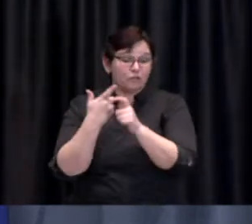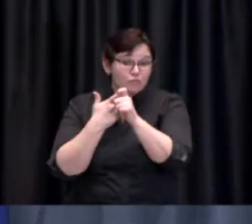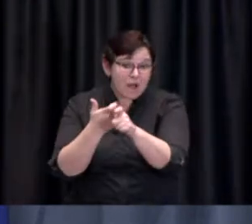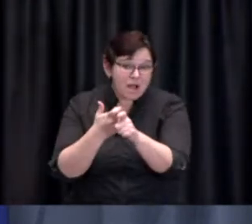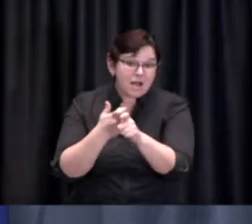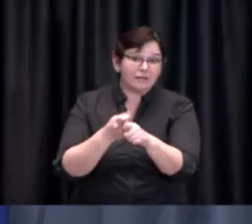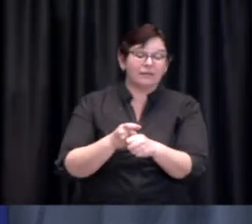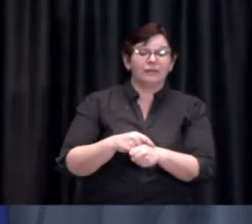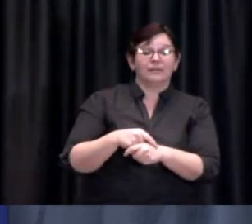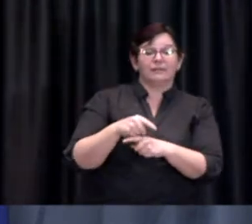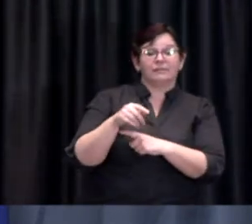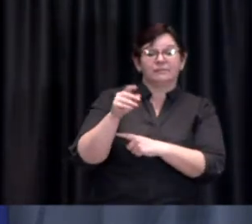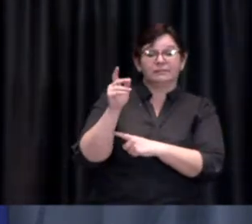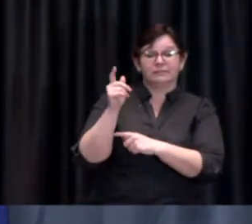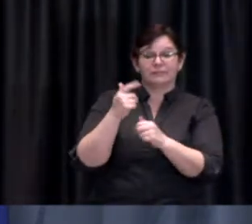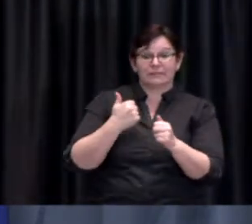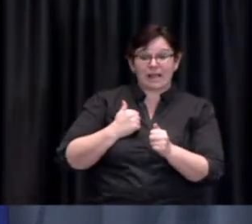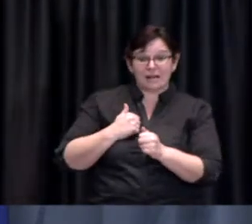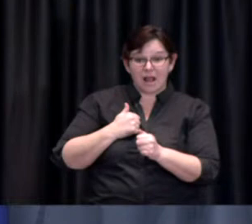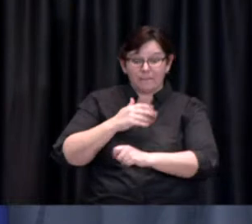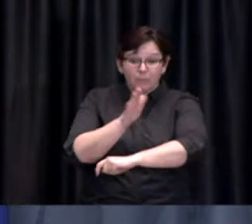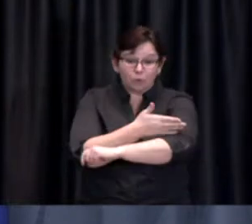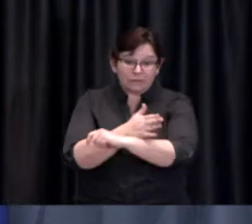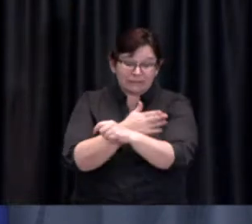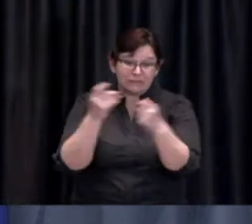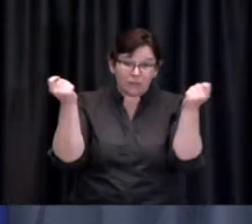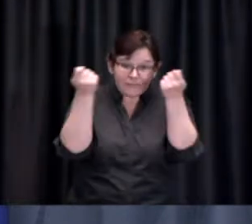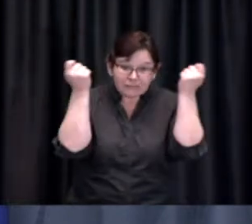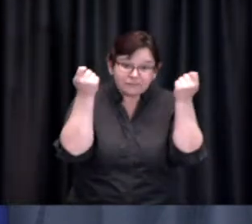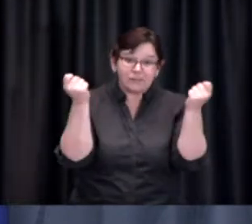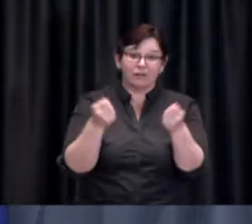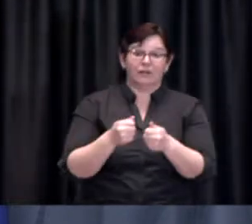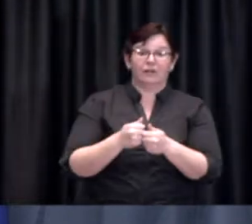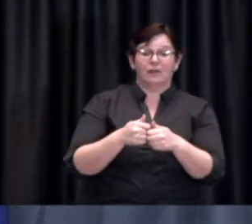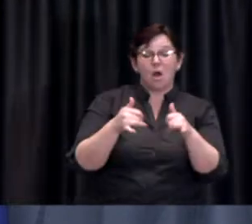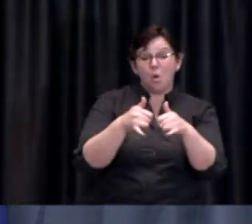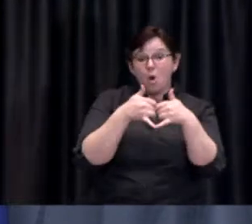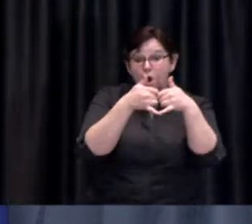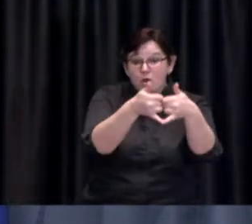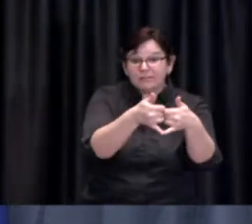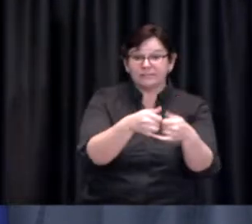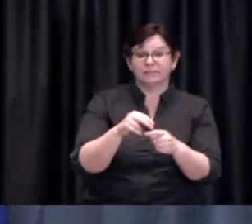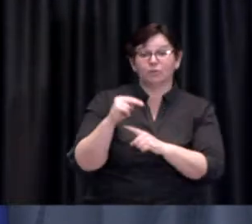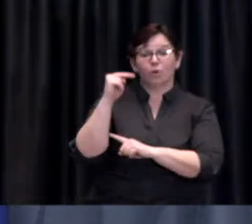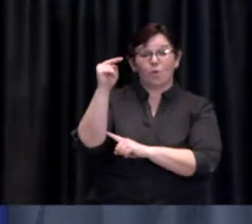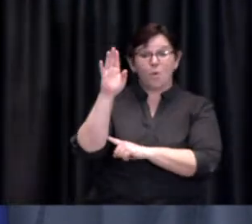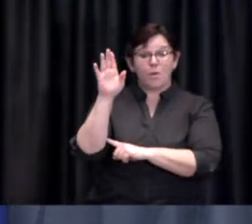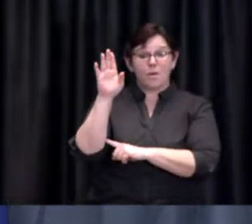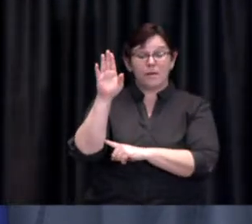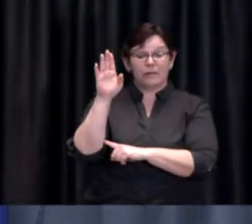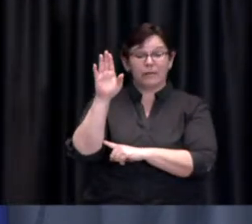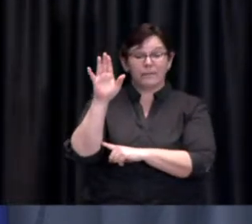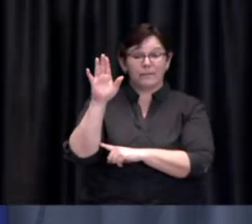The Juno Awards The Ride for Heart The North by Northeast Music Festival The Enbridge Ride to Conquer Cancer